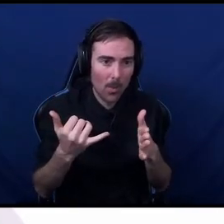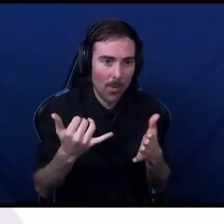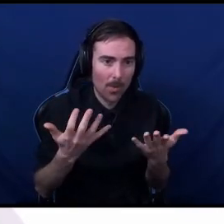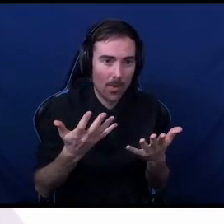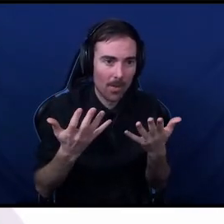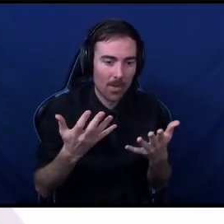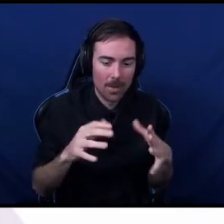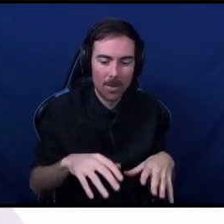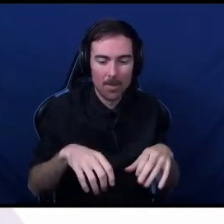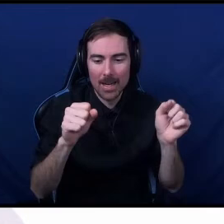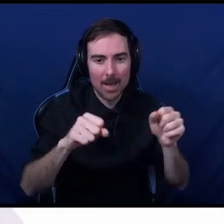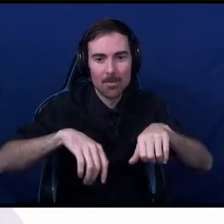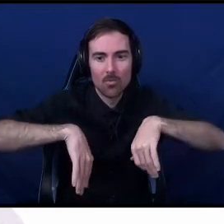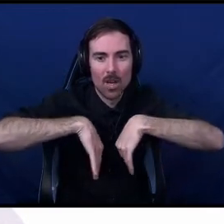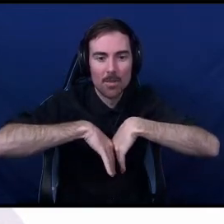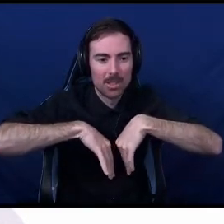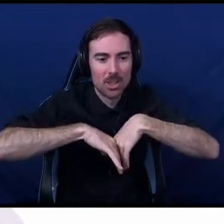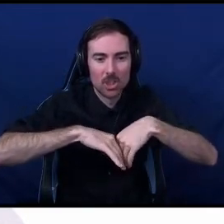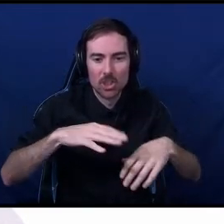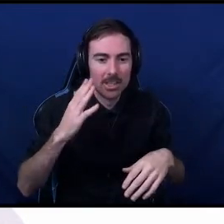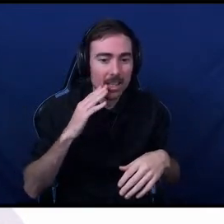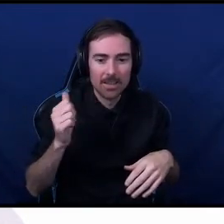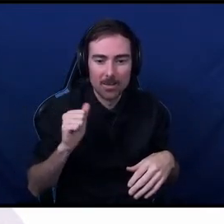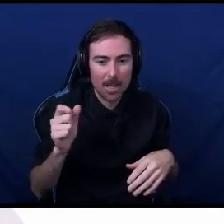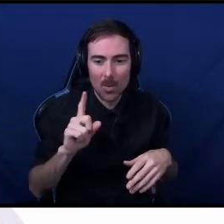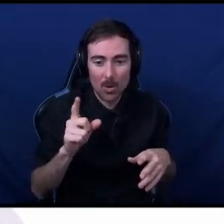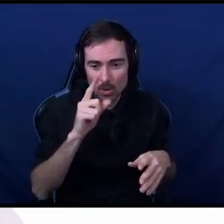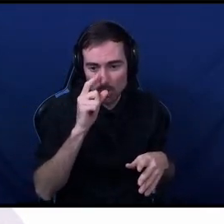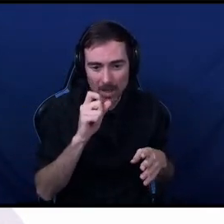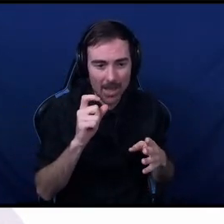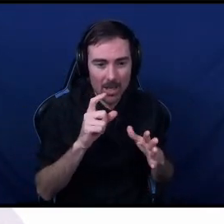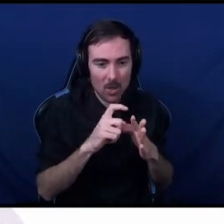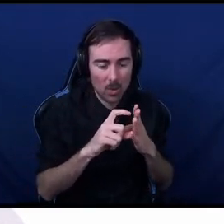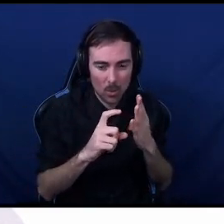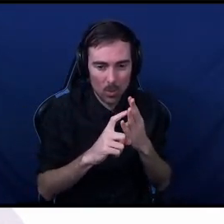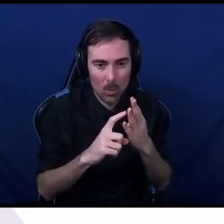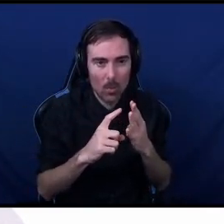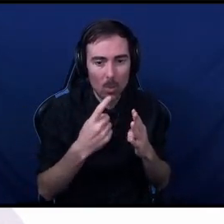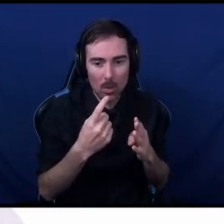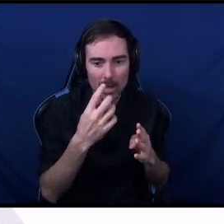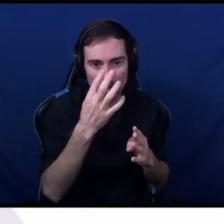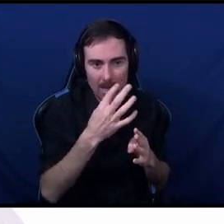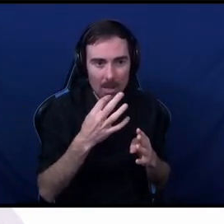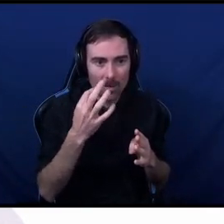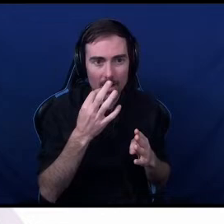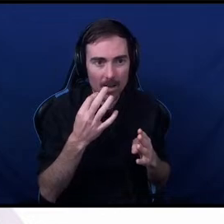you know, it was, whatever you were able to contribute, you could then barter that with other kind of people within